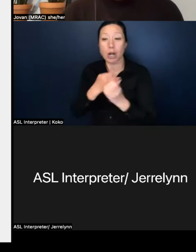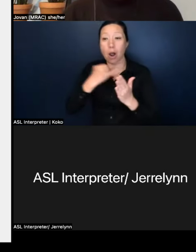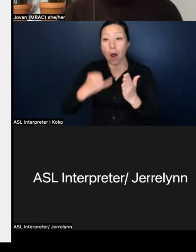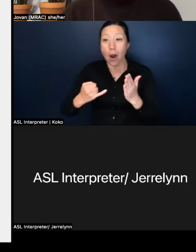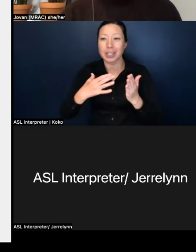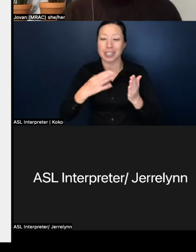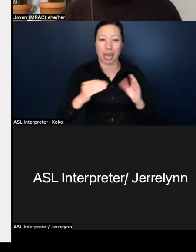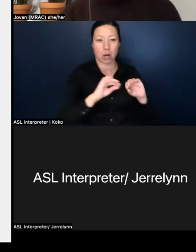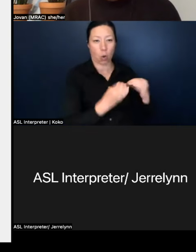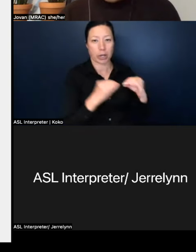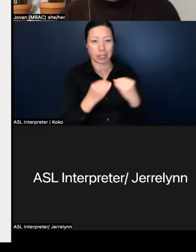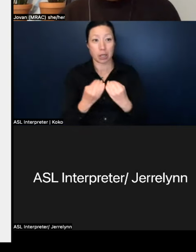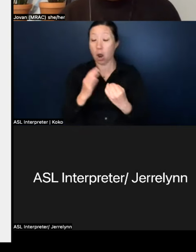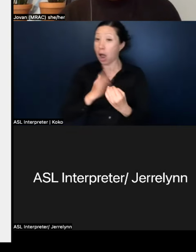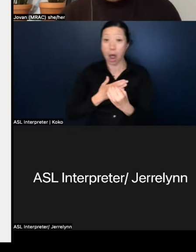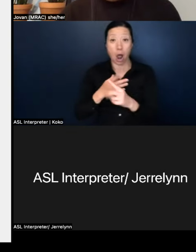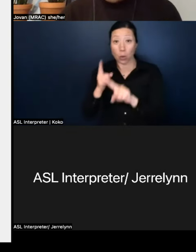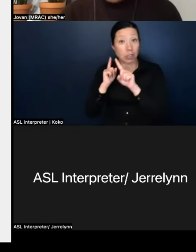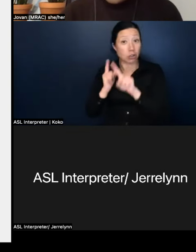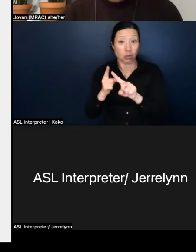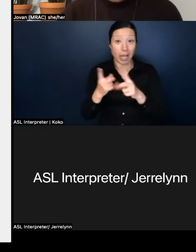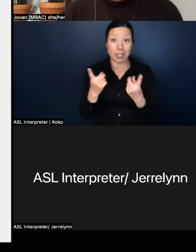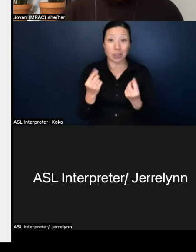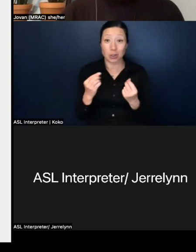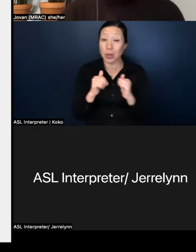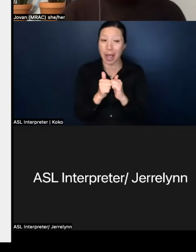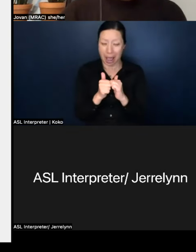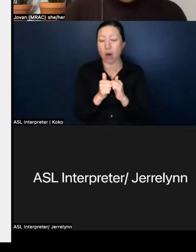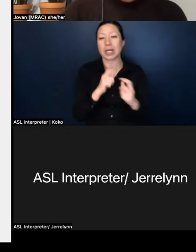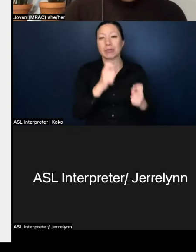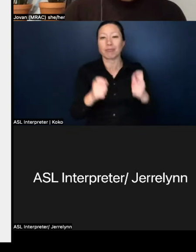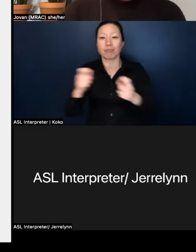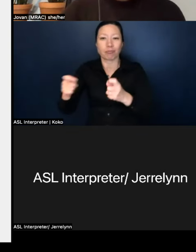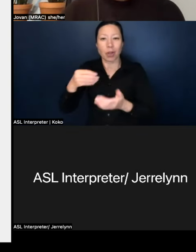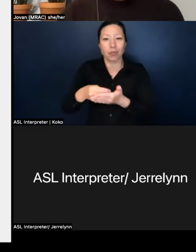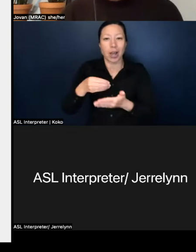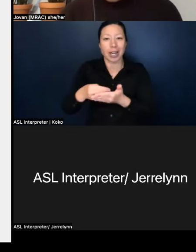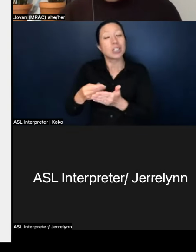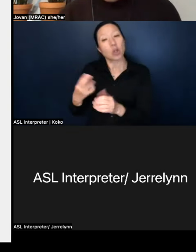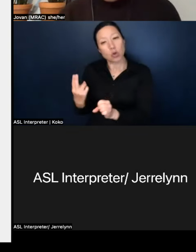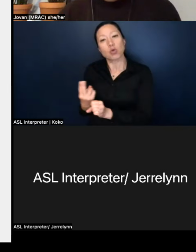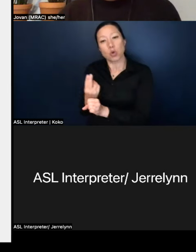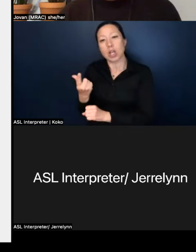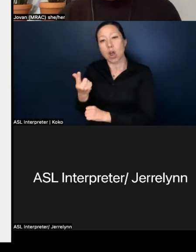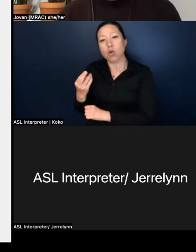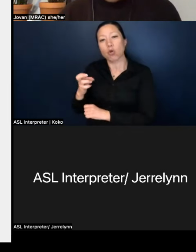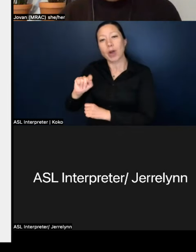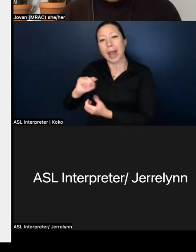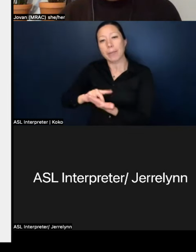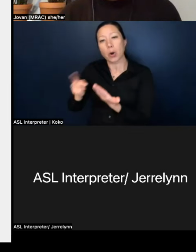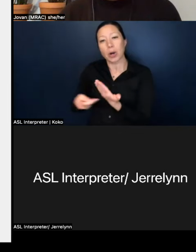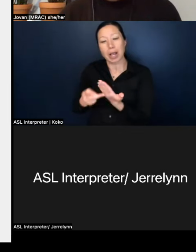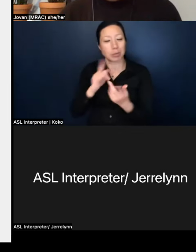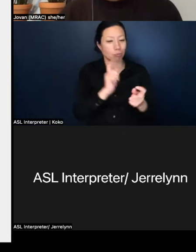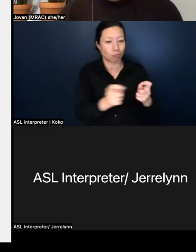has been to distribute funds through grant programs, to both artists and organizations with art projects.